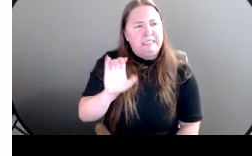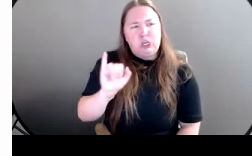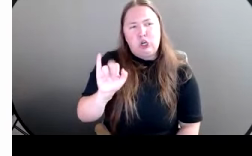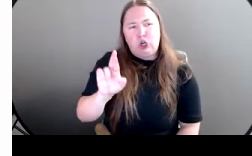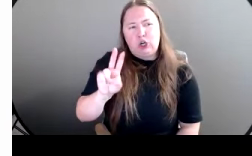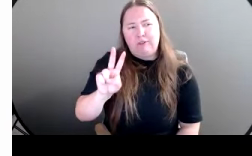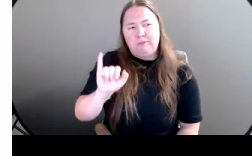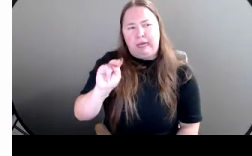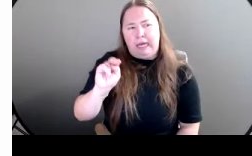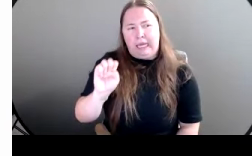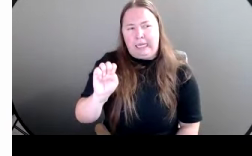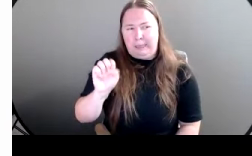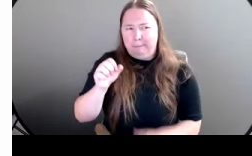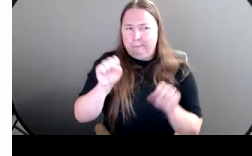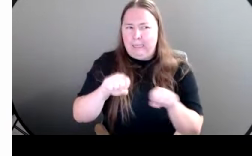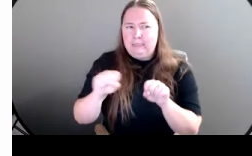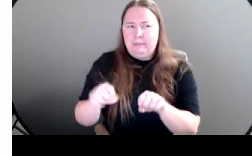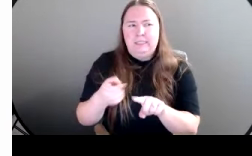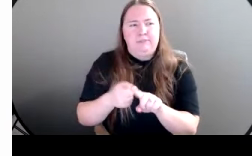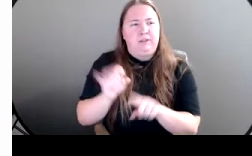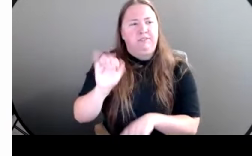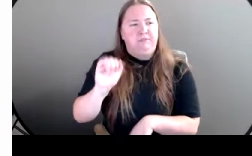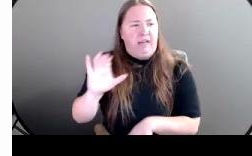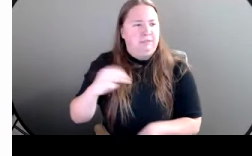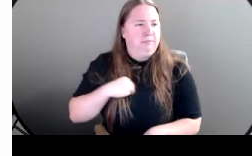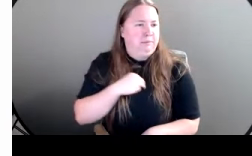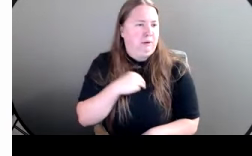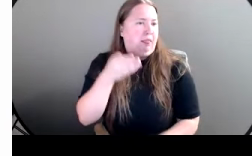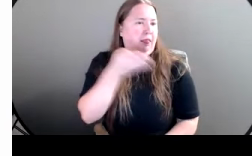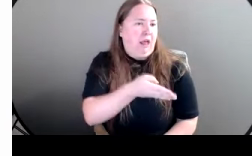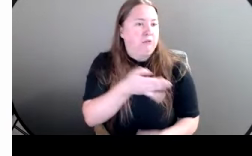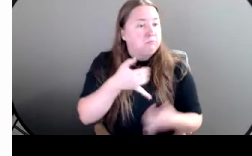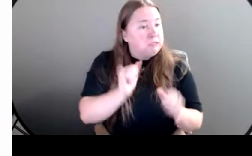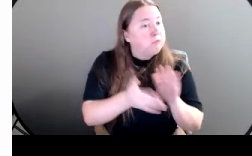from a, faculty member there who still runs it, still,